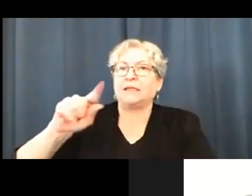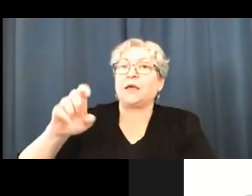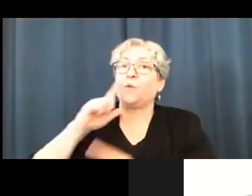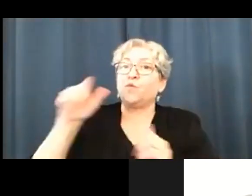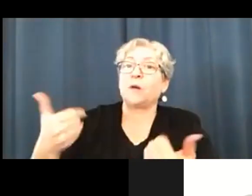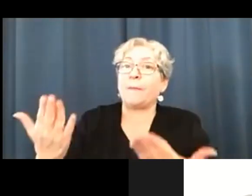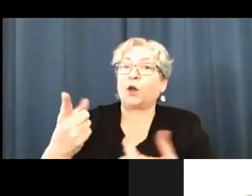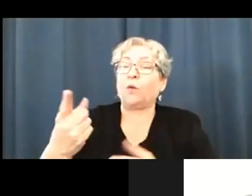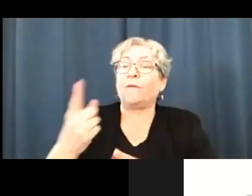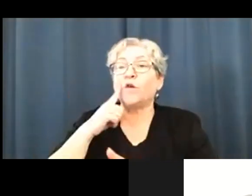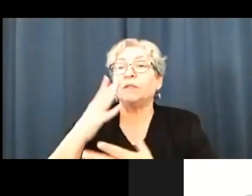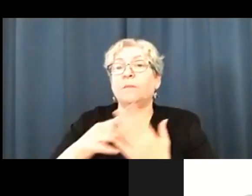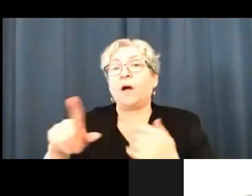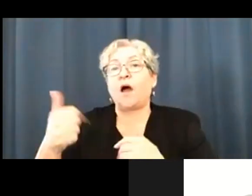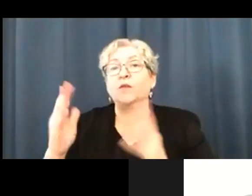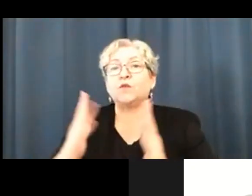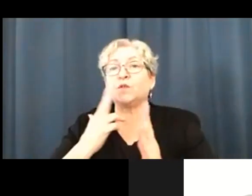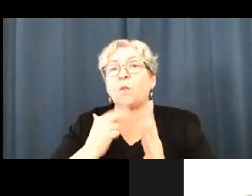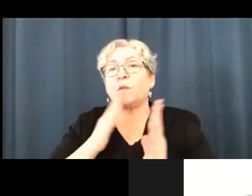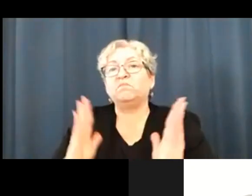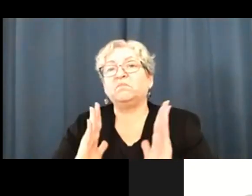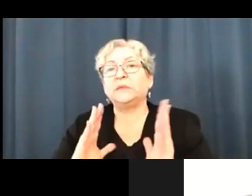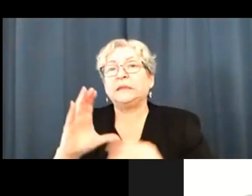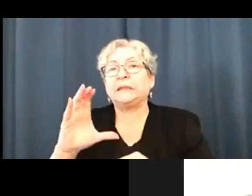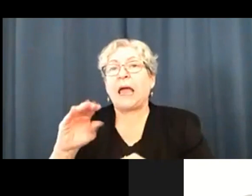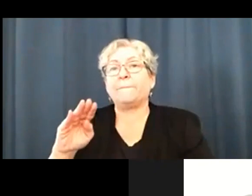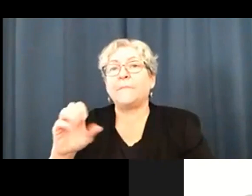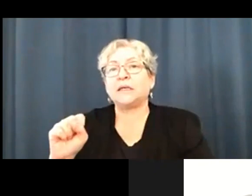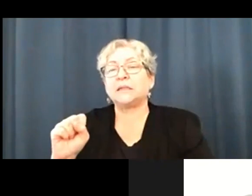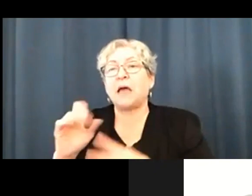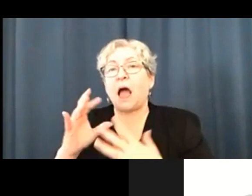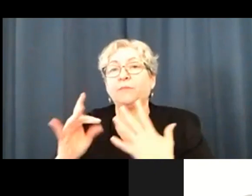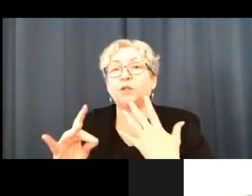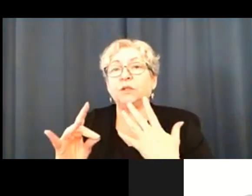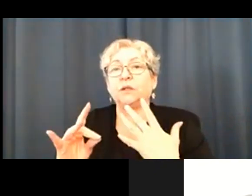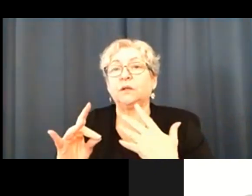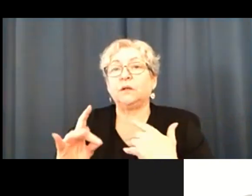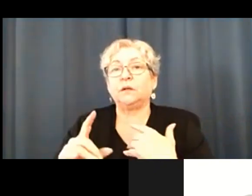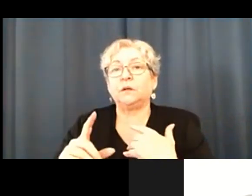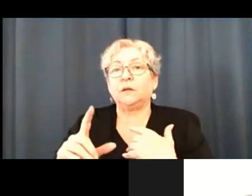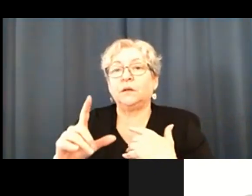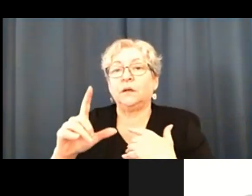even for some of the other smaller or lesser known CMS options, is like both Drupal and WordPress.